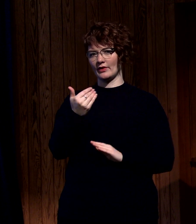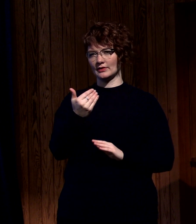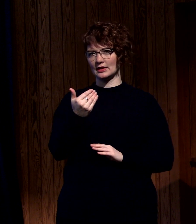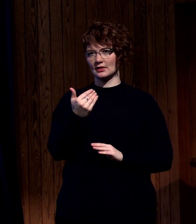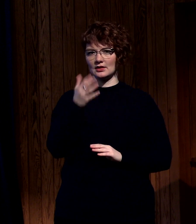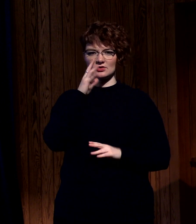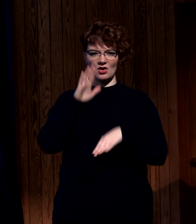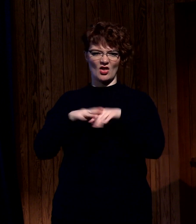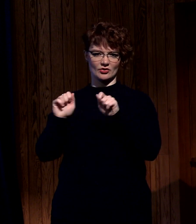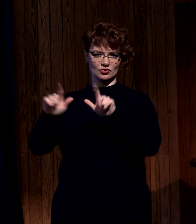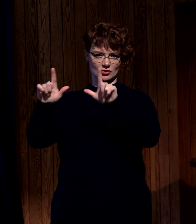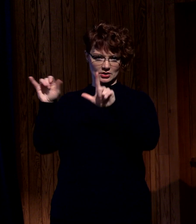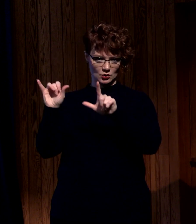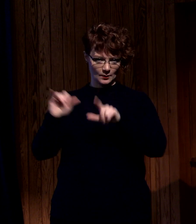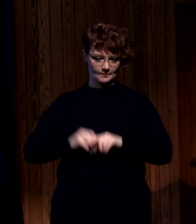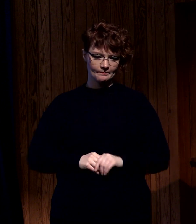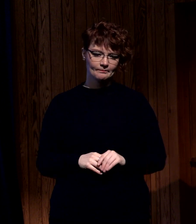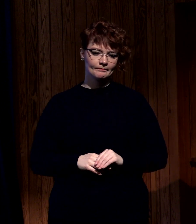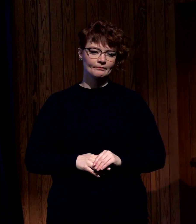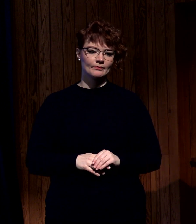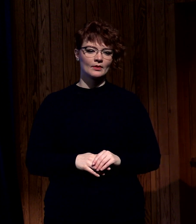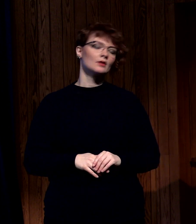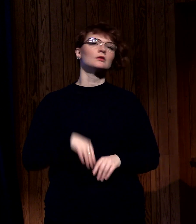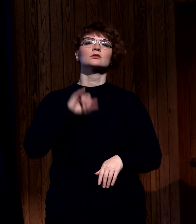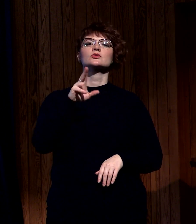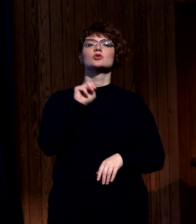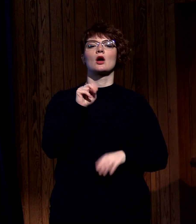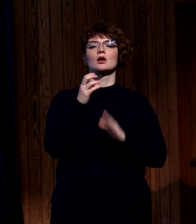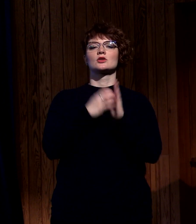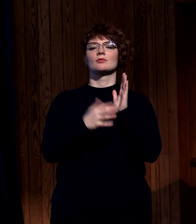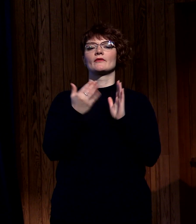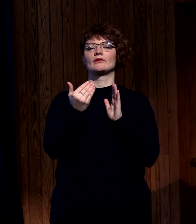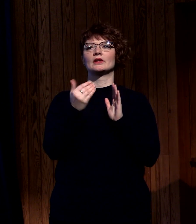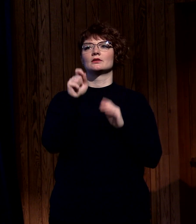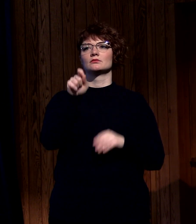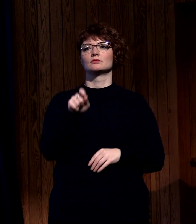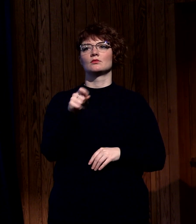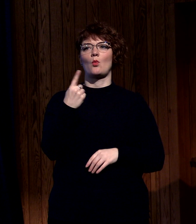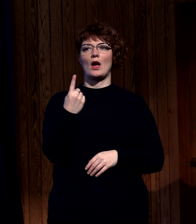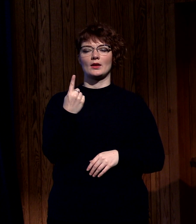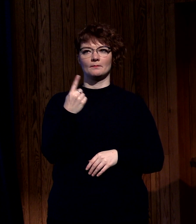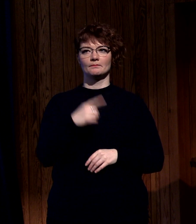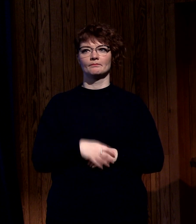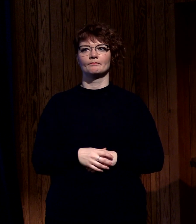screen, it'll be on the screen as well. John 15 verse one, I am